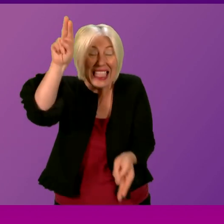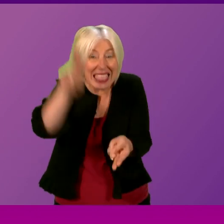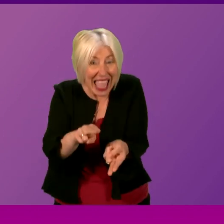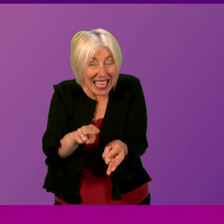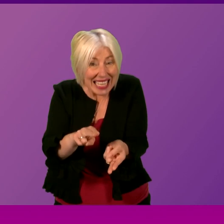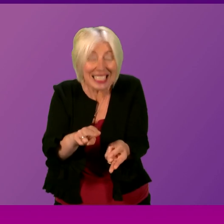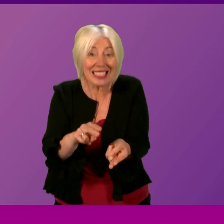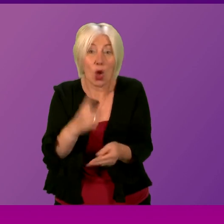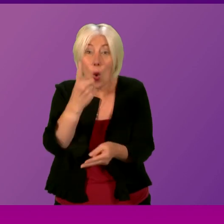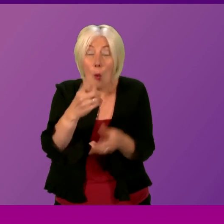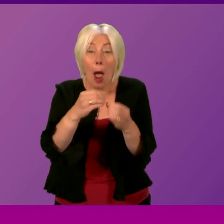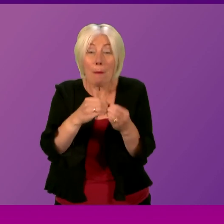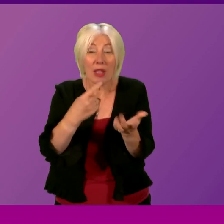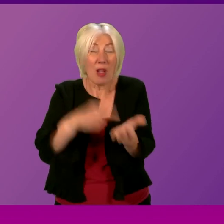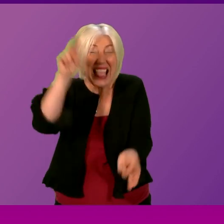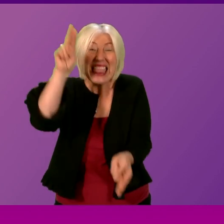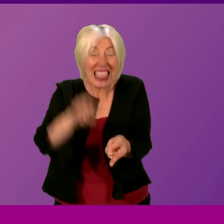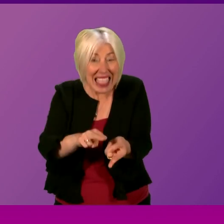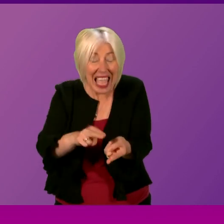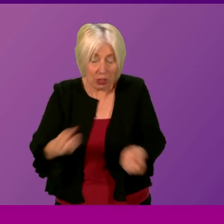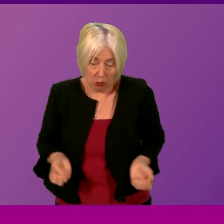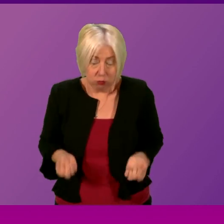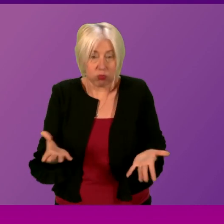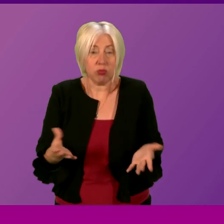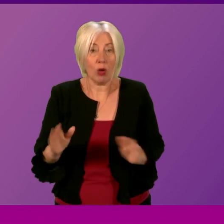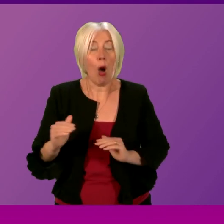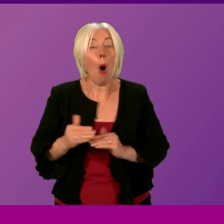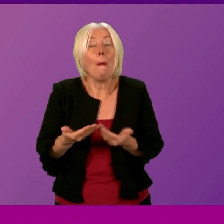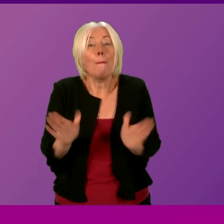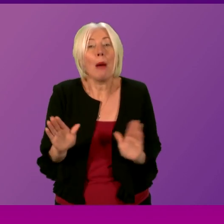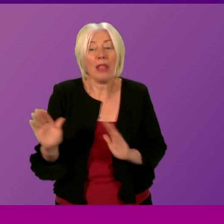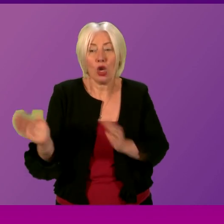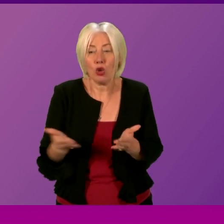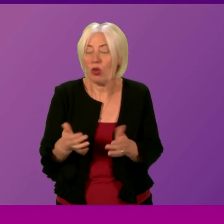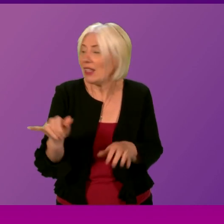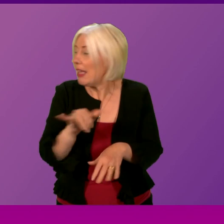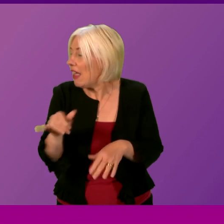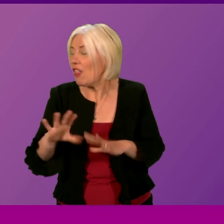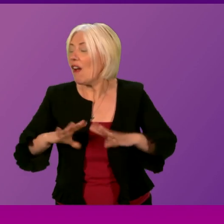Members. to spend on public services, whether they be free school meal provision or